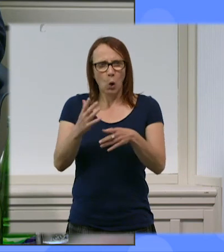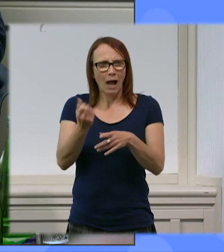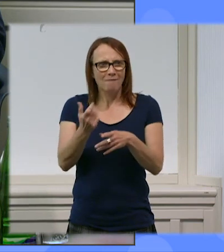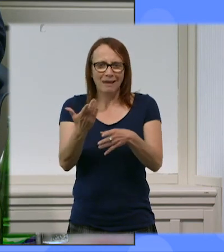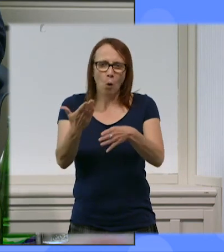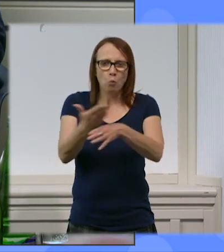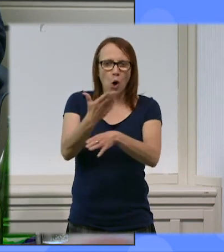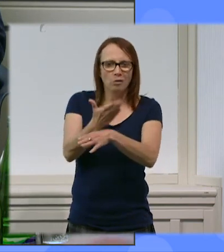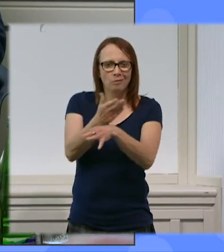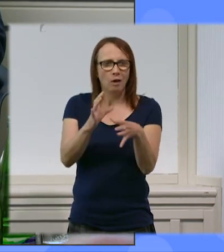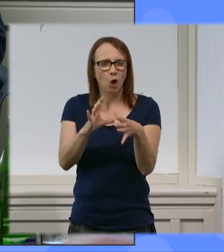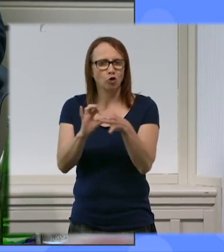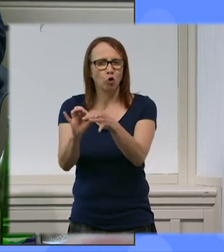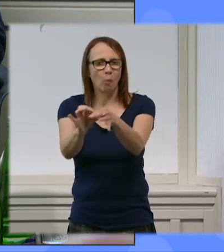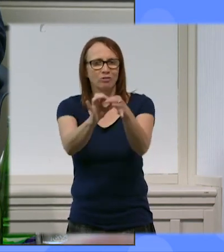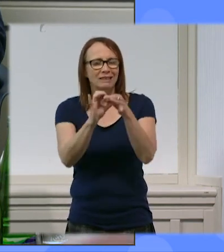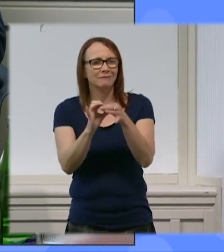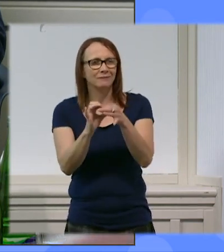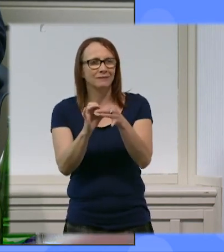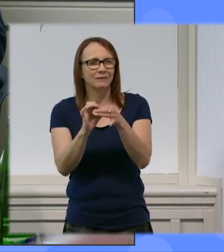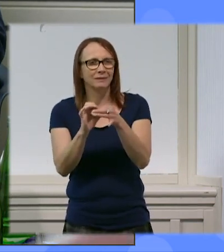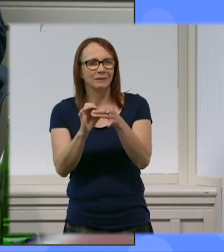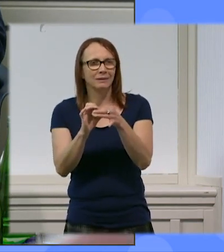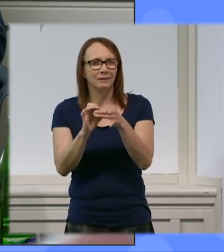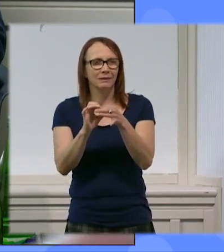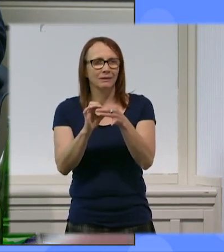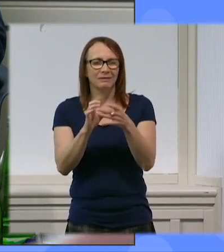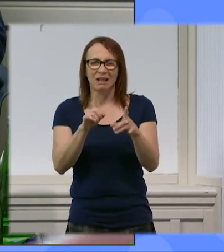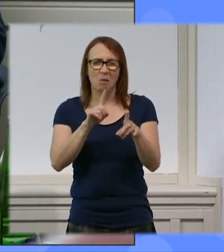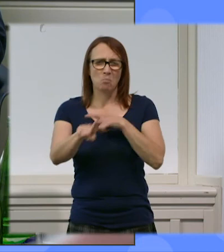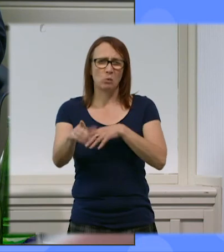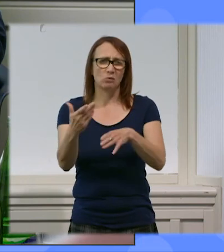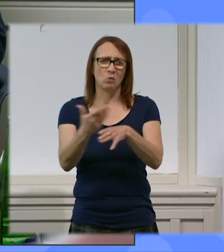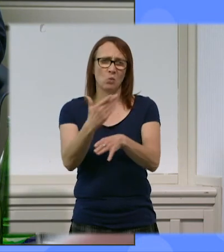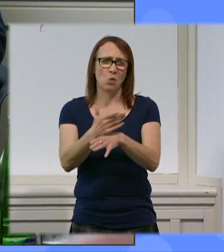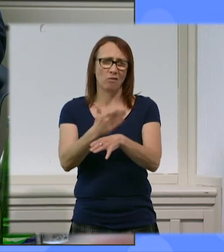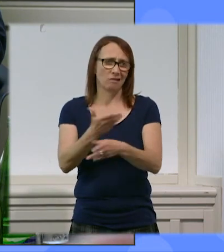of in this this container most workers now don't